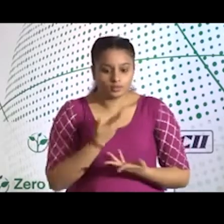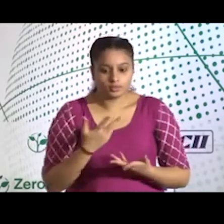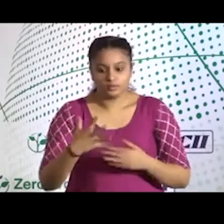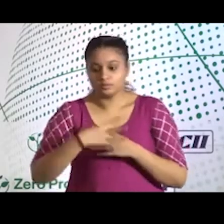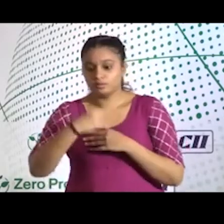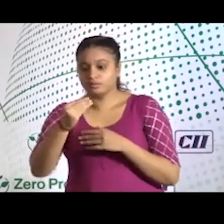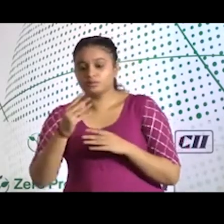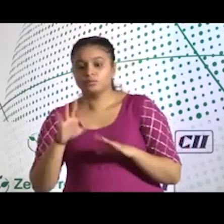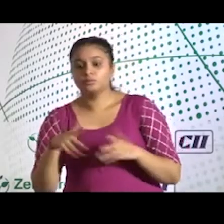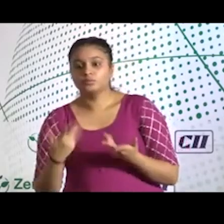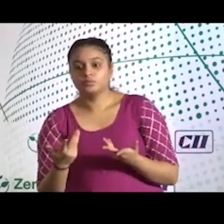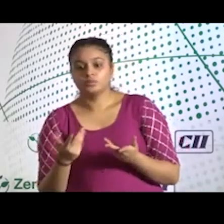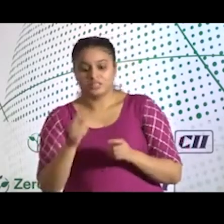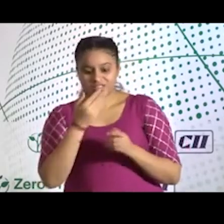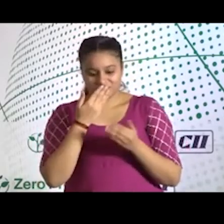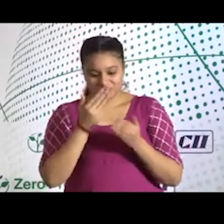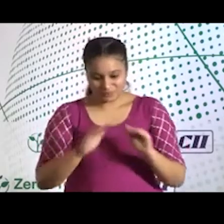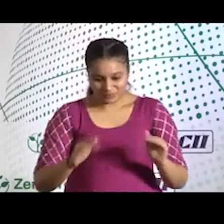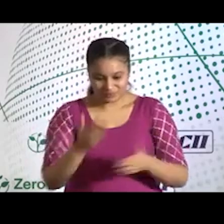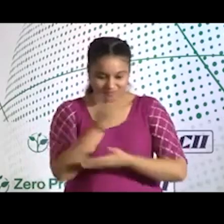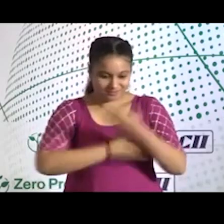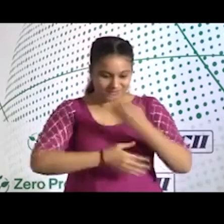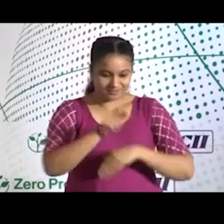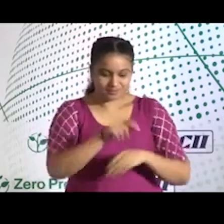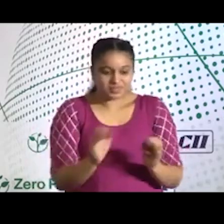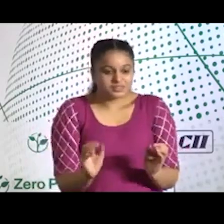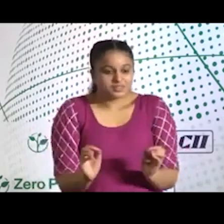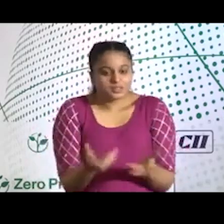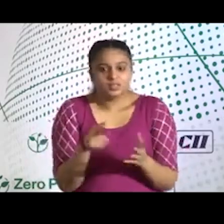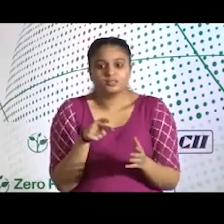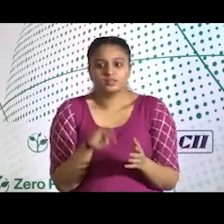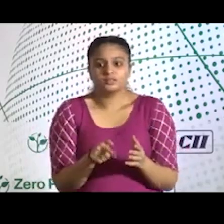so children with disabilities where we start because the idea is